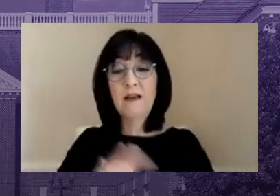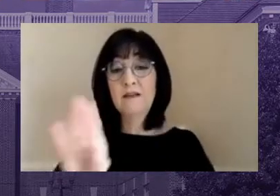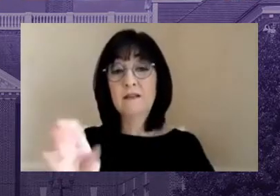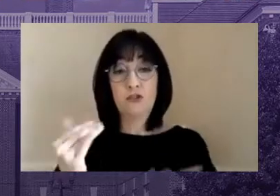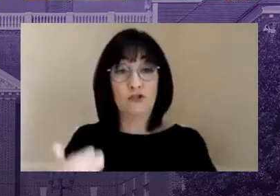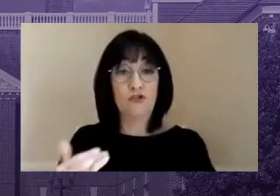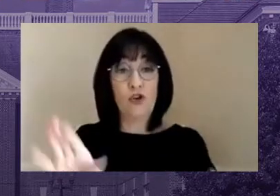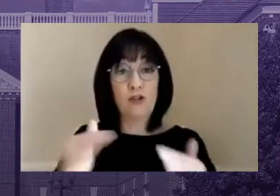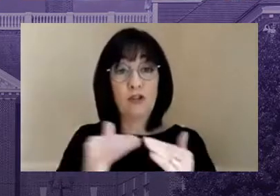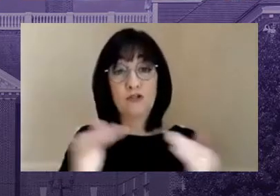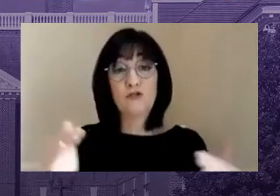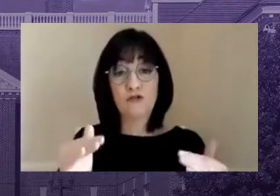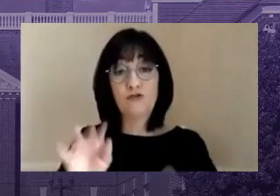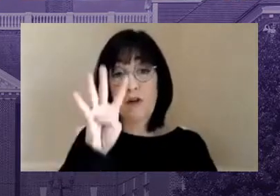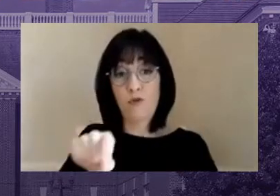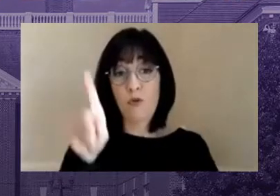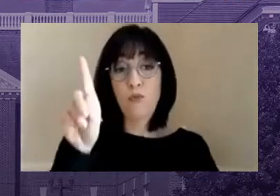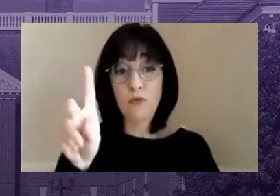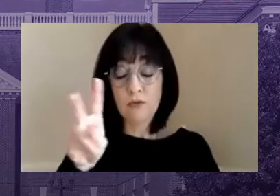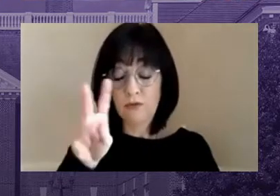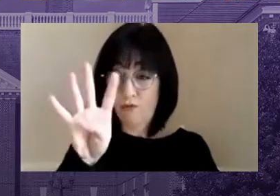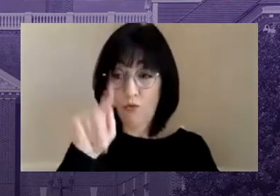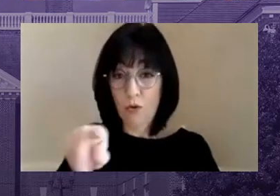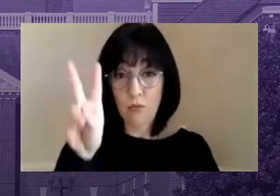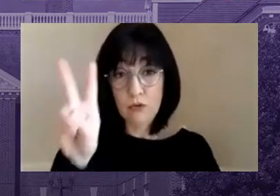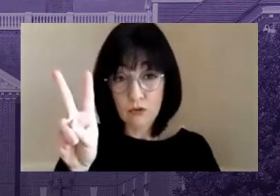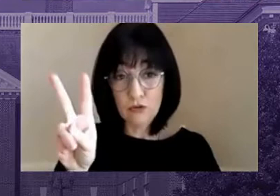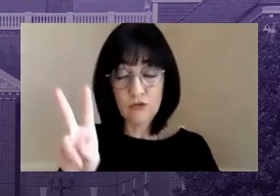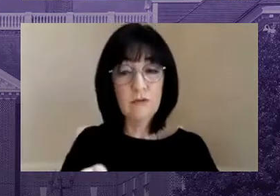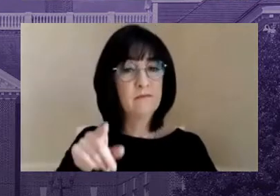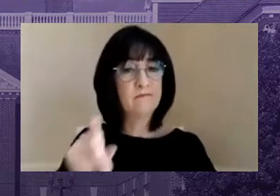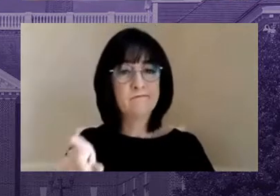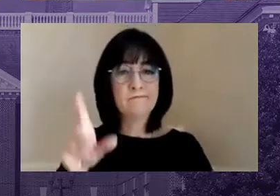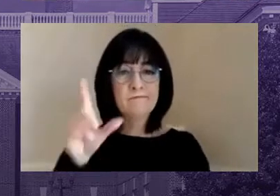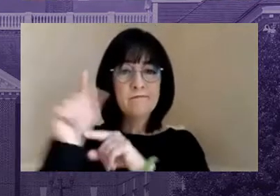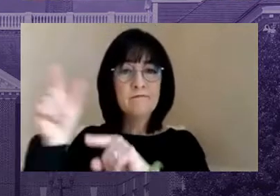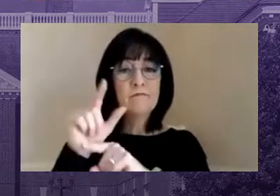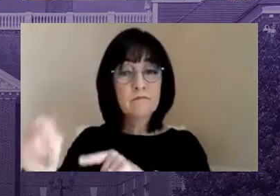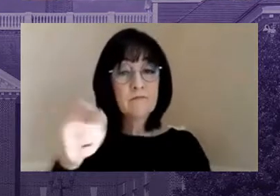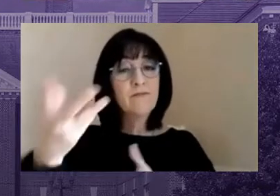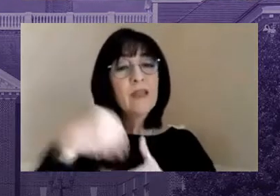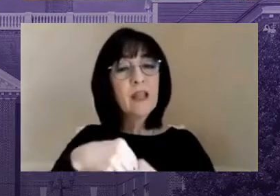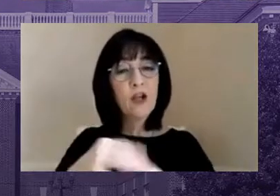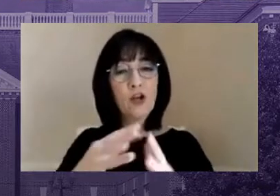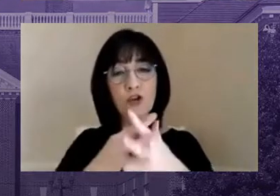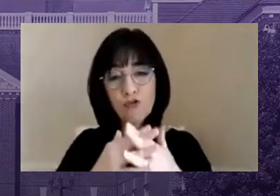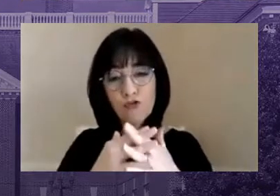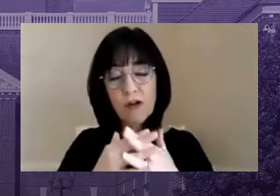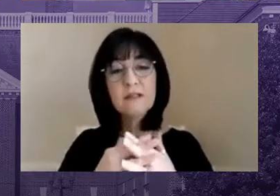community and extracurricular activities, including wrestling and karate. He's an active